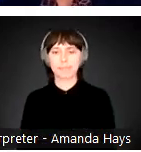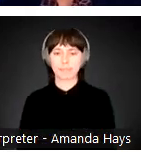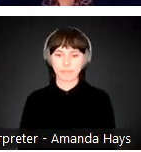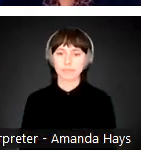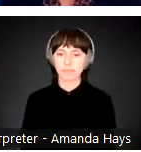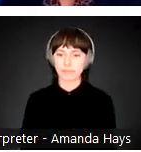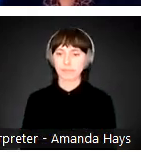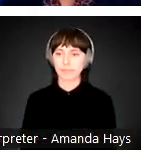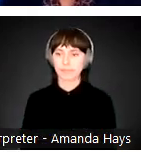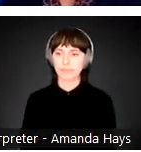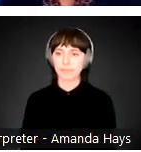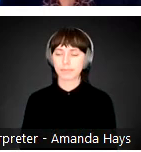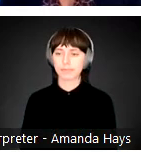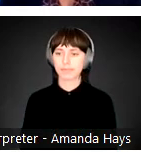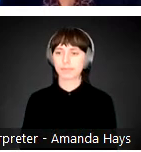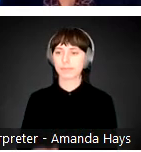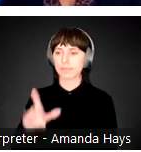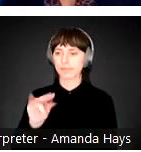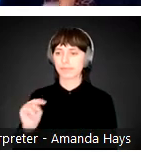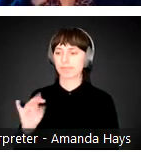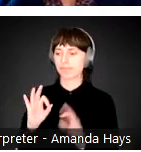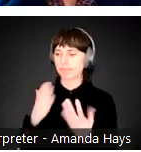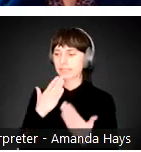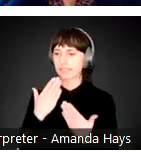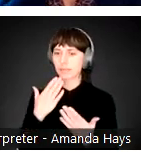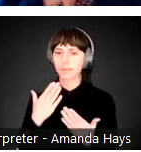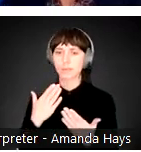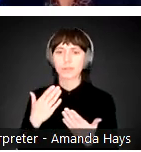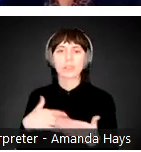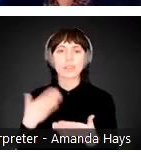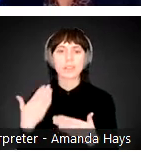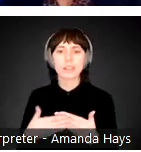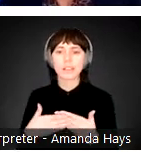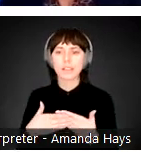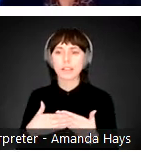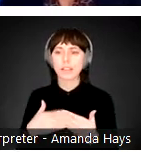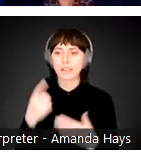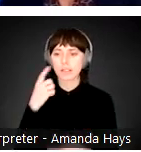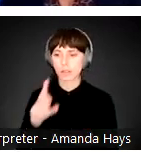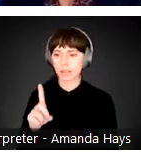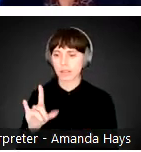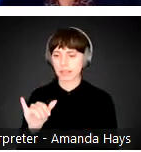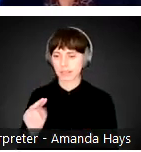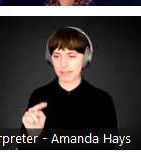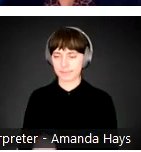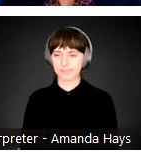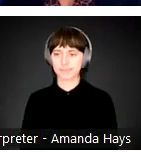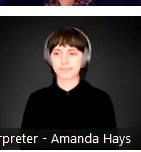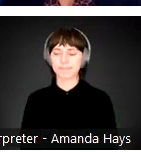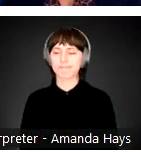Thank you, this is Lynn. The next question is for Dylan. This person writes they're thinking